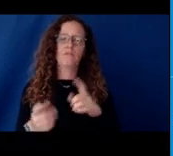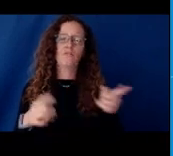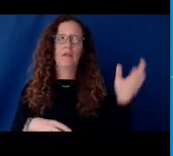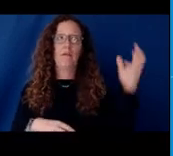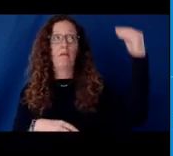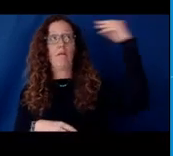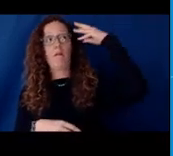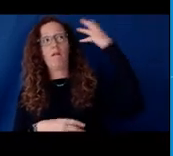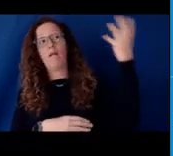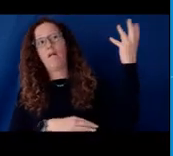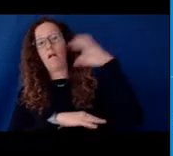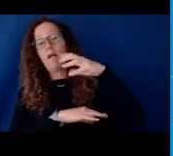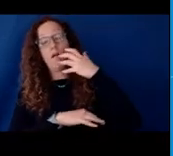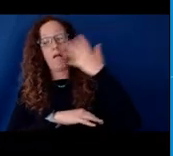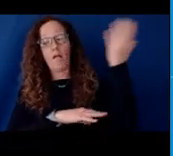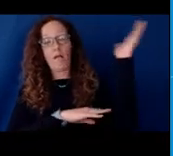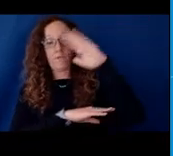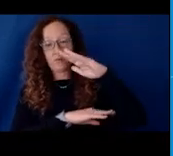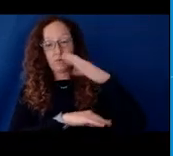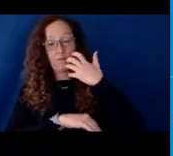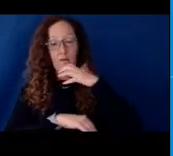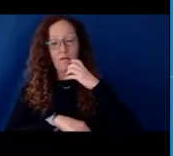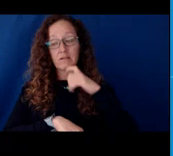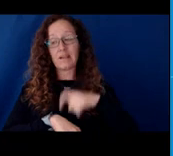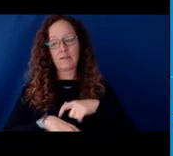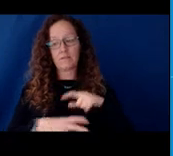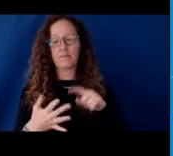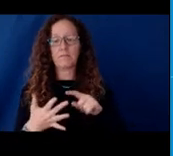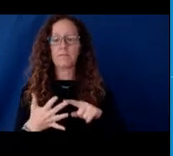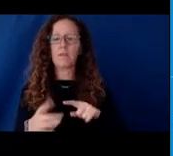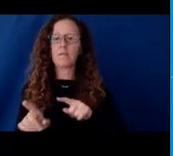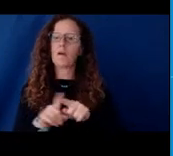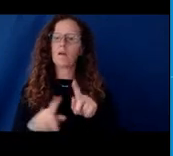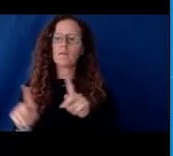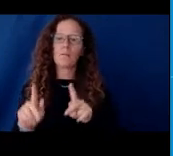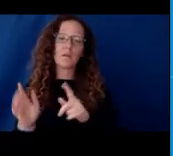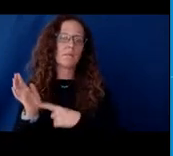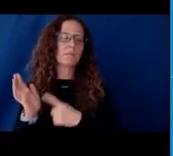otherwise heat tolerant individuals can become one of those “at higher risk” populations when